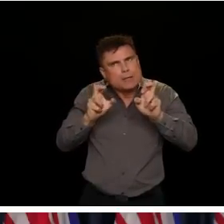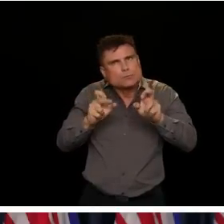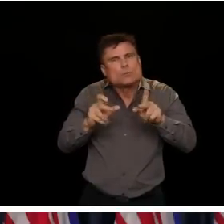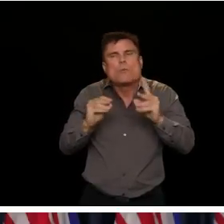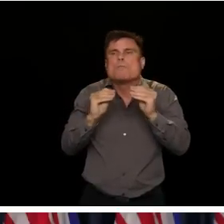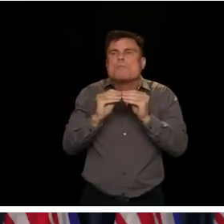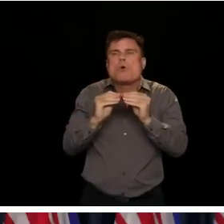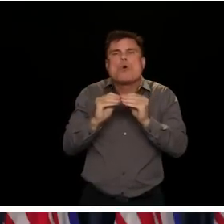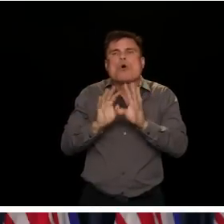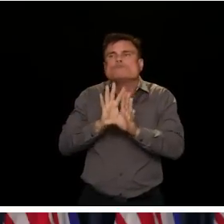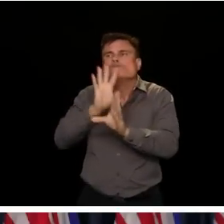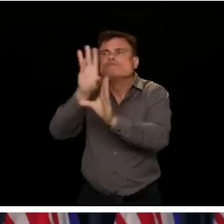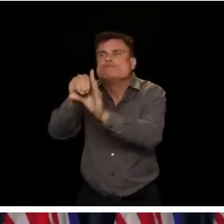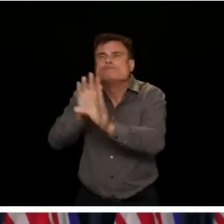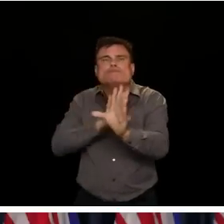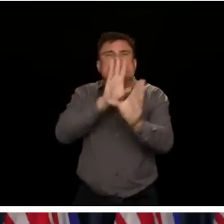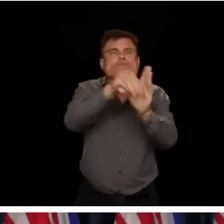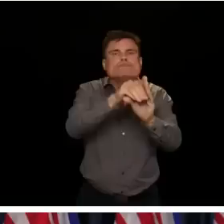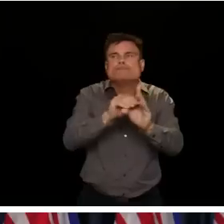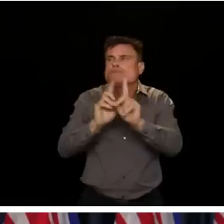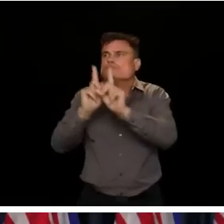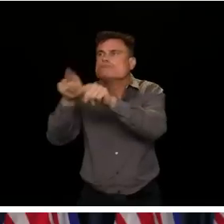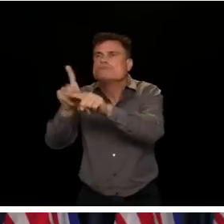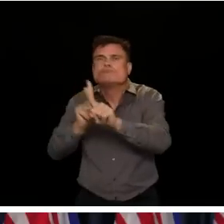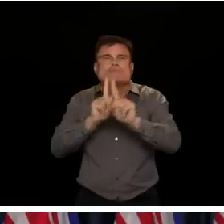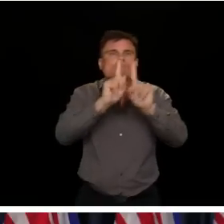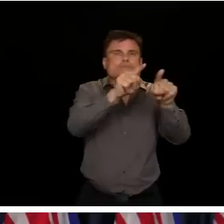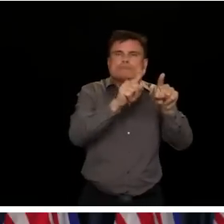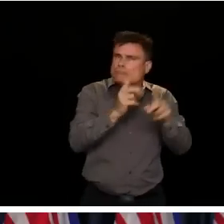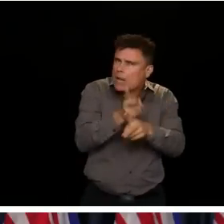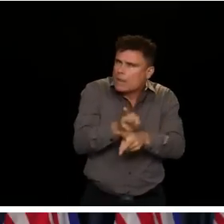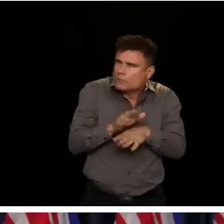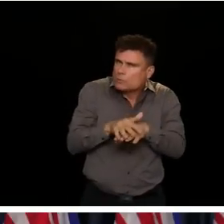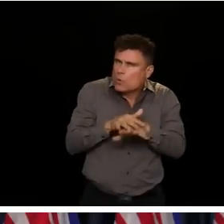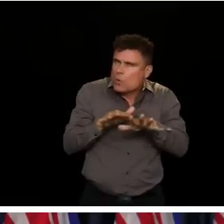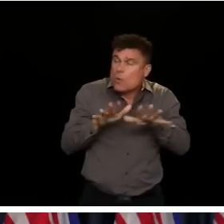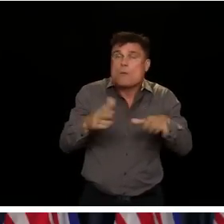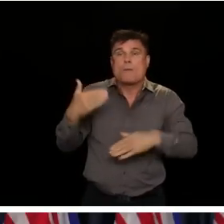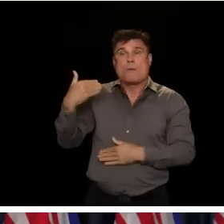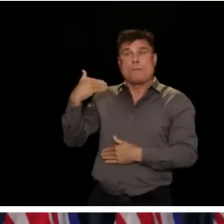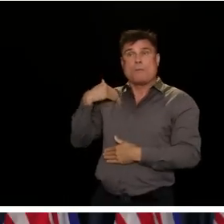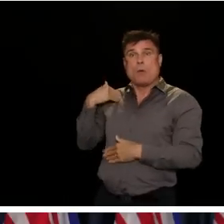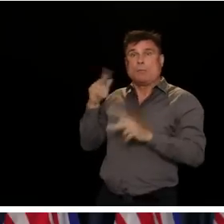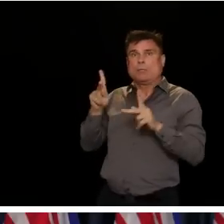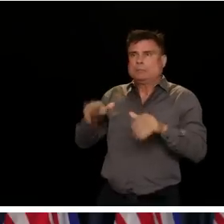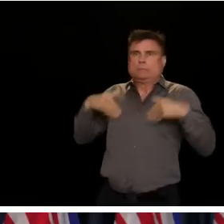and more time in places like workspaces, retail, recreation spaces , and that